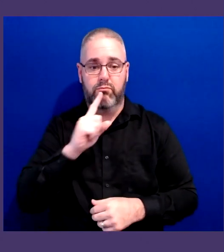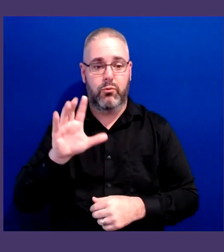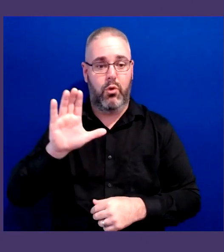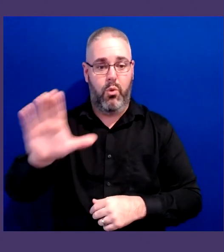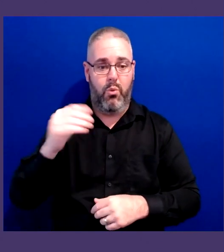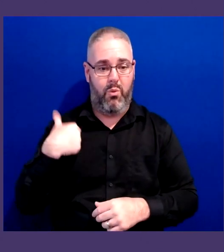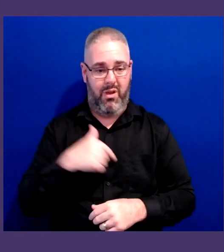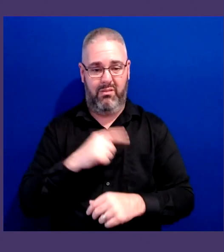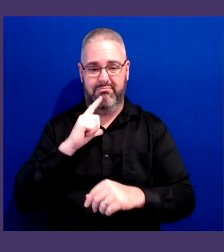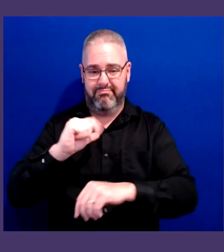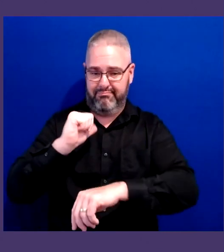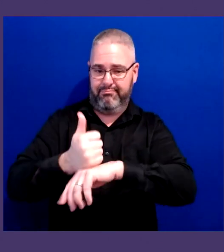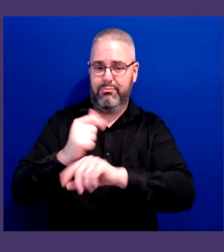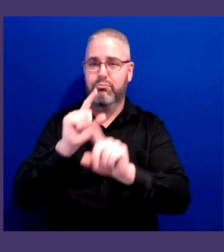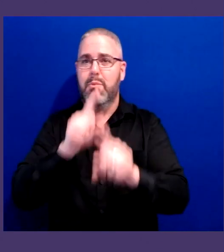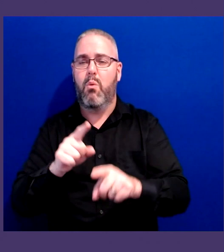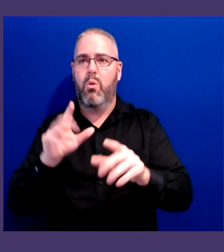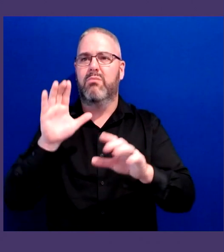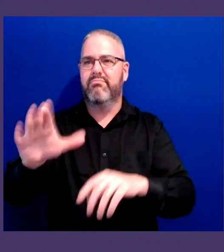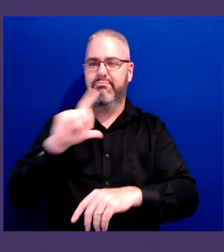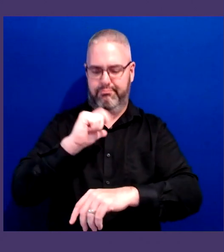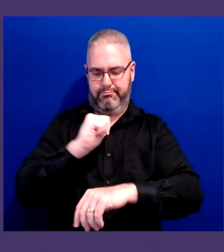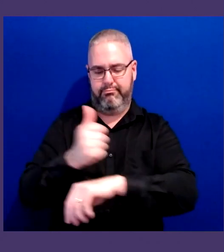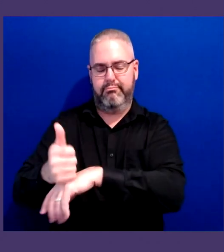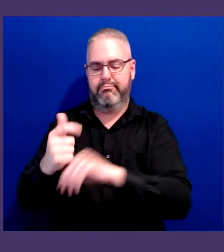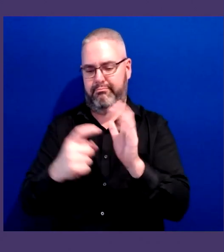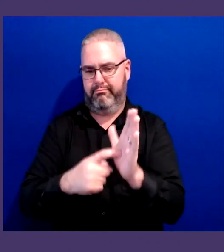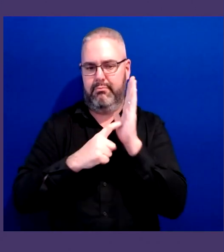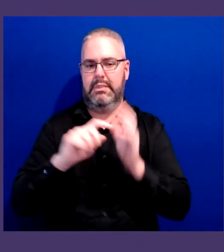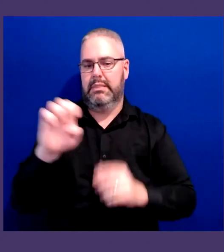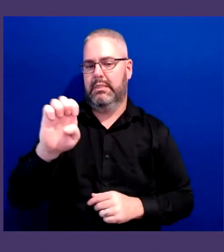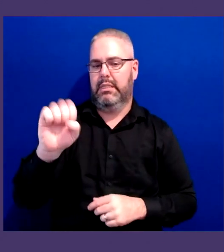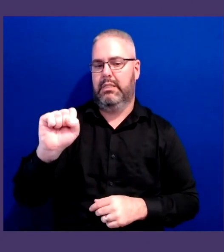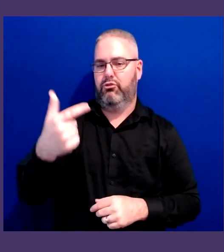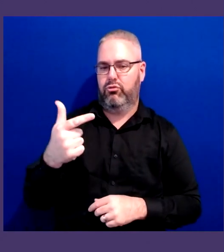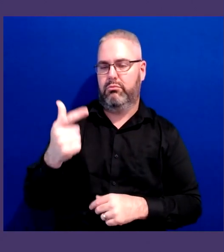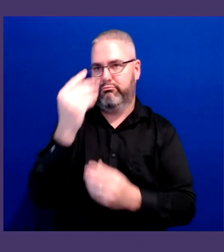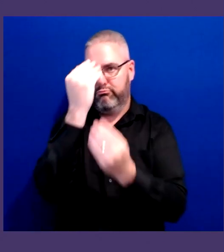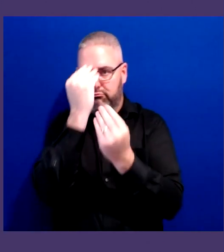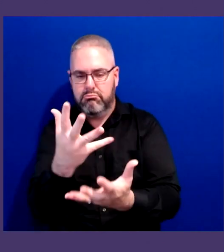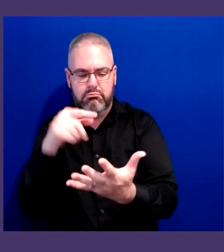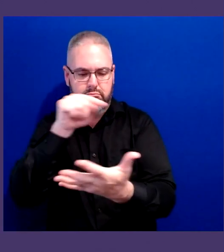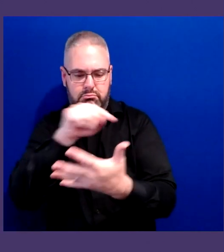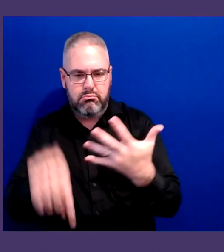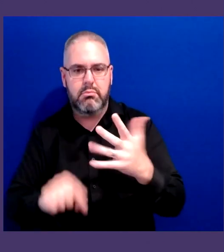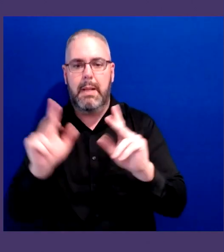a new framework for mandatory ESG disclosures that includes people with disabilities.